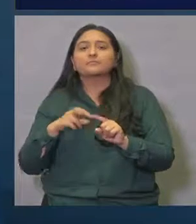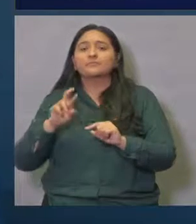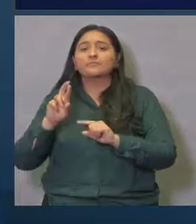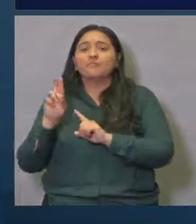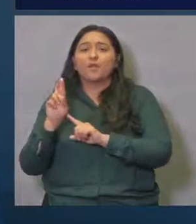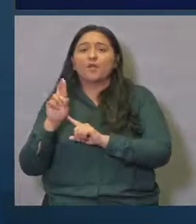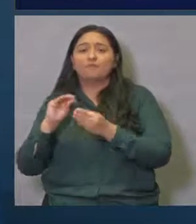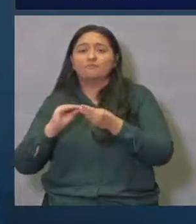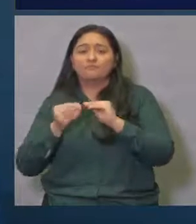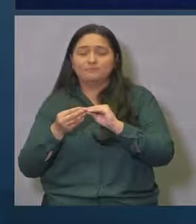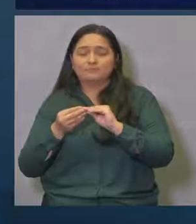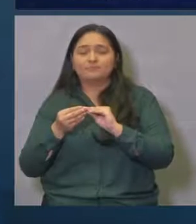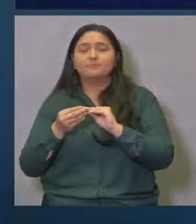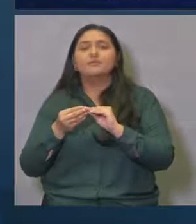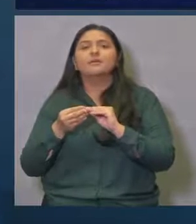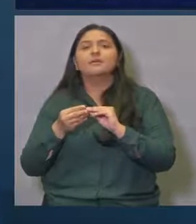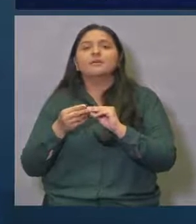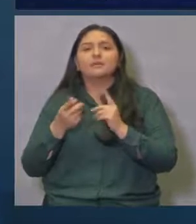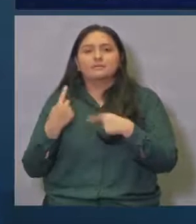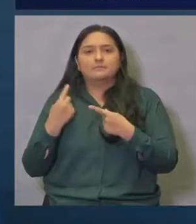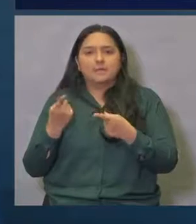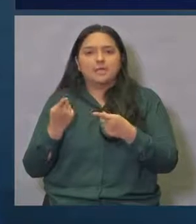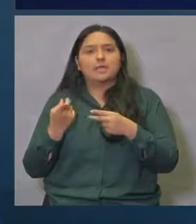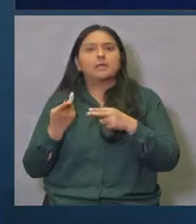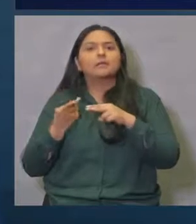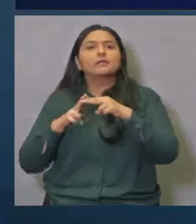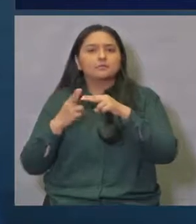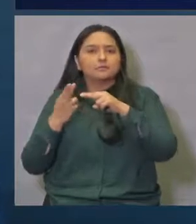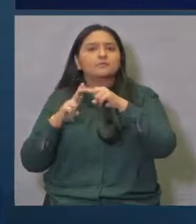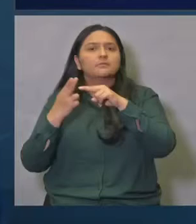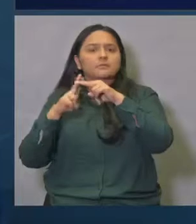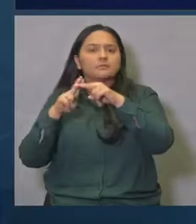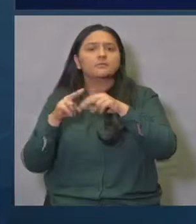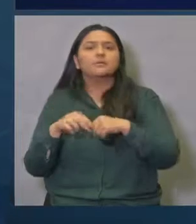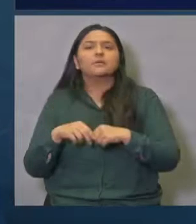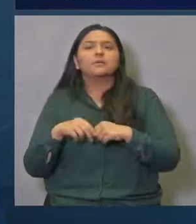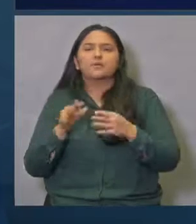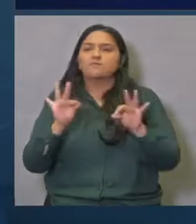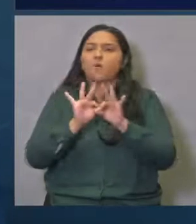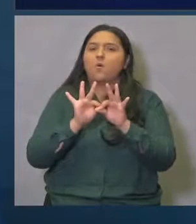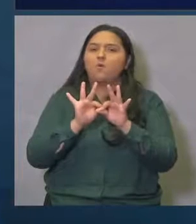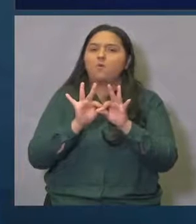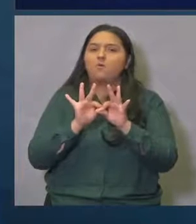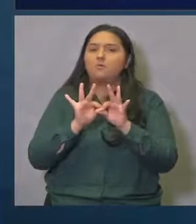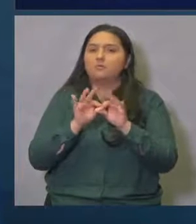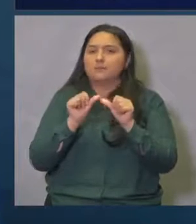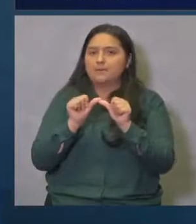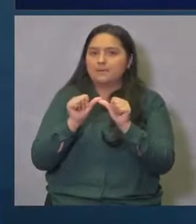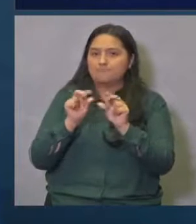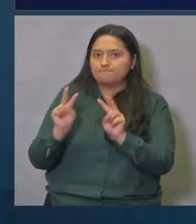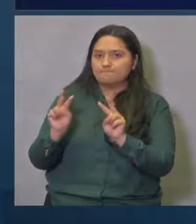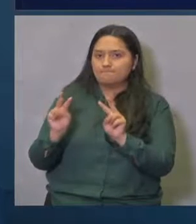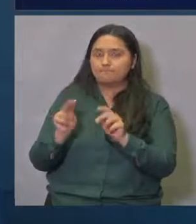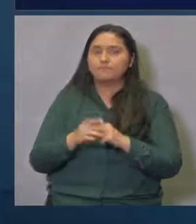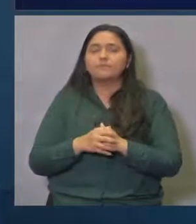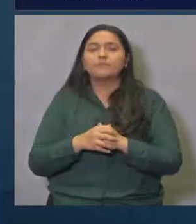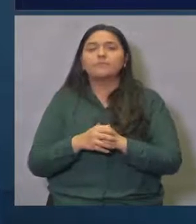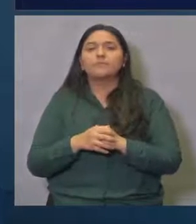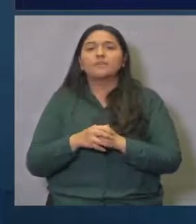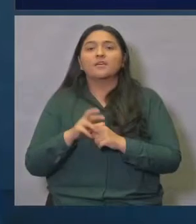VULNERABLE POPULATIONS TO GET VACCINATED FIRST.